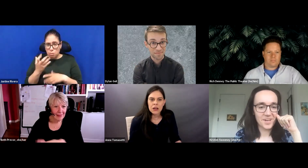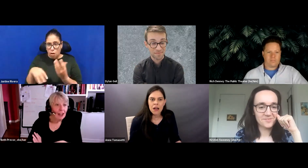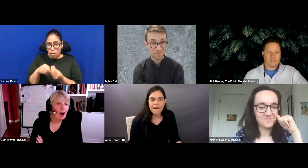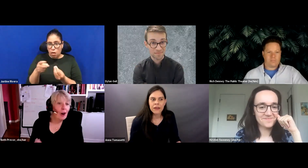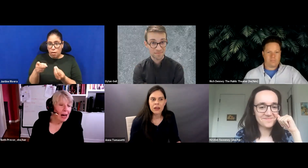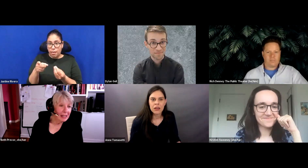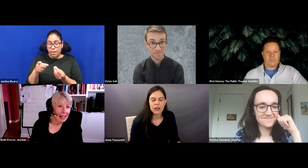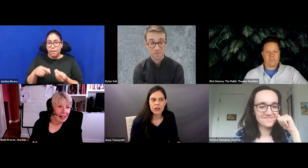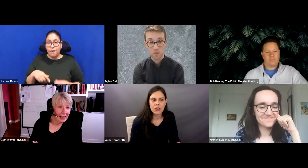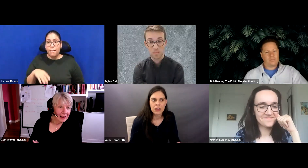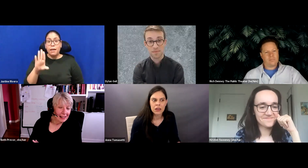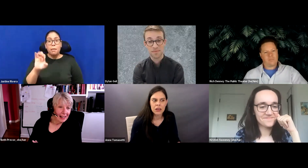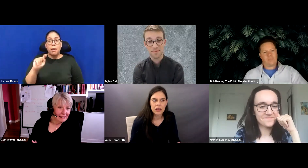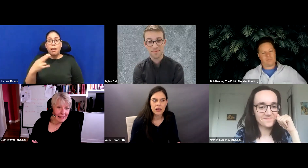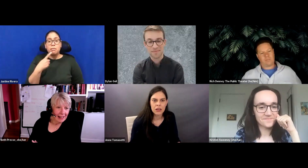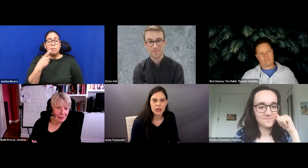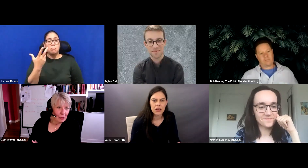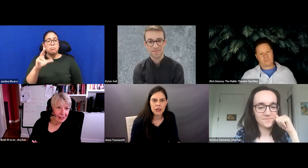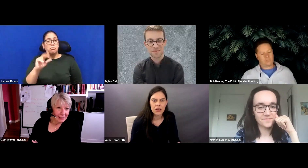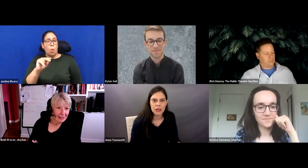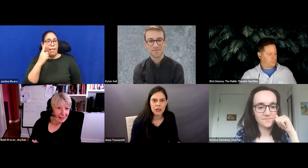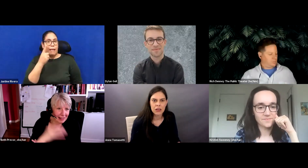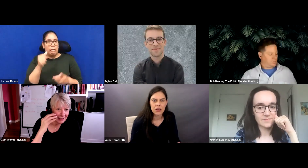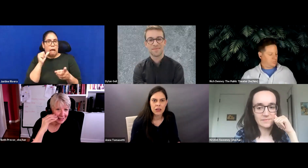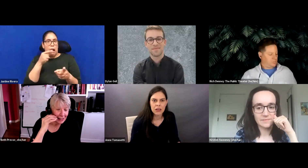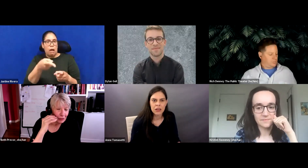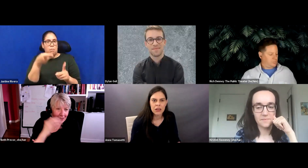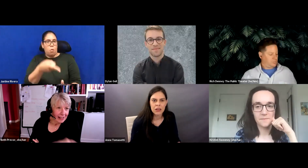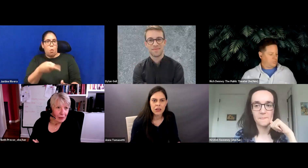No. I mean, I think that Anne's point is exactly right, is that